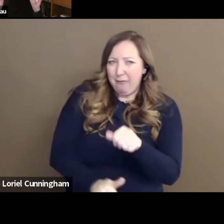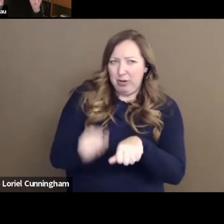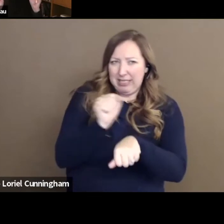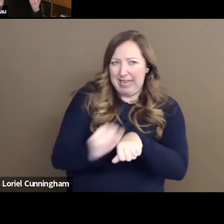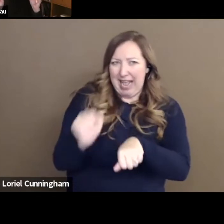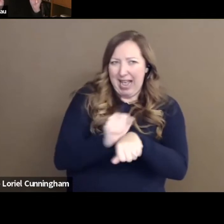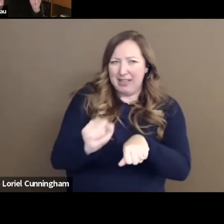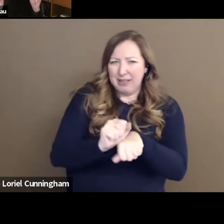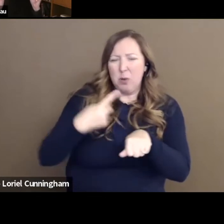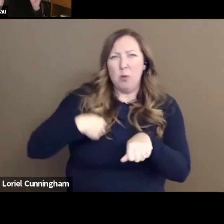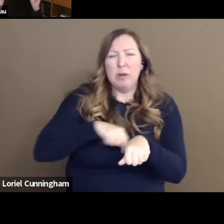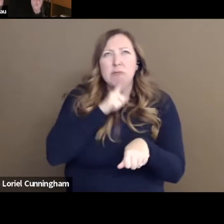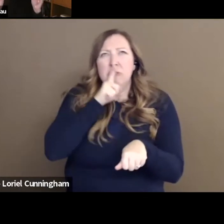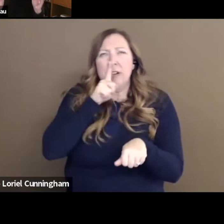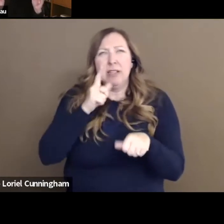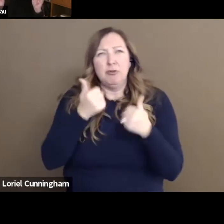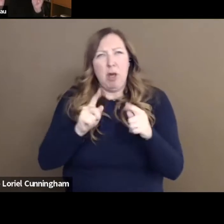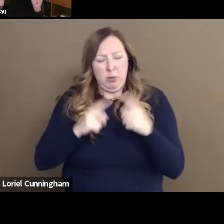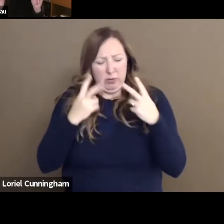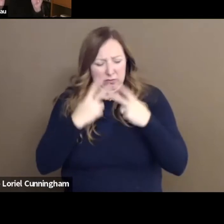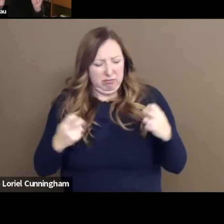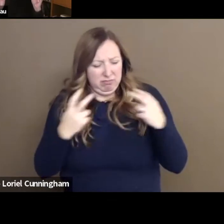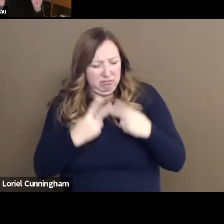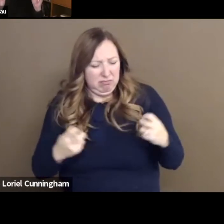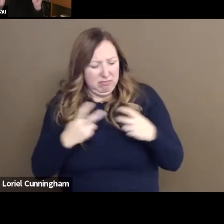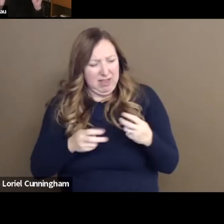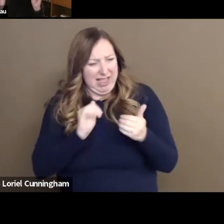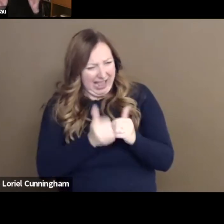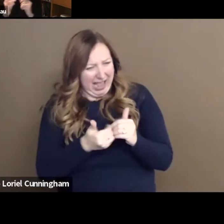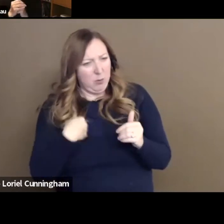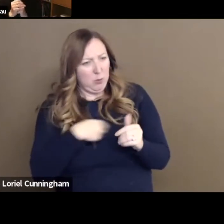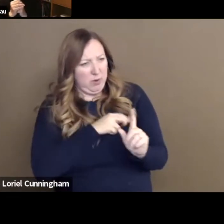being performed and is it different is